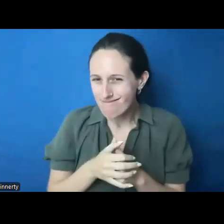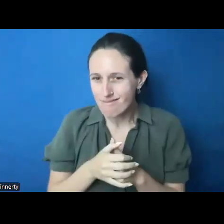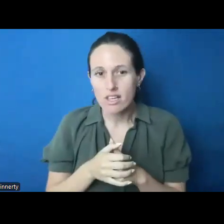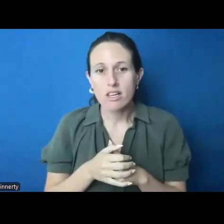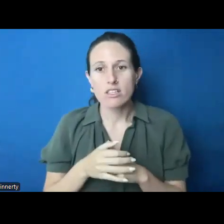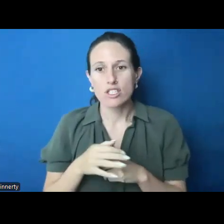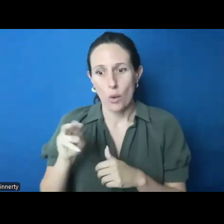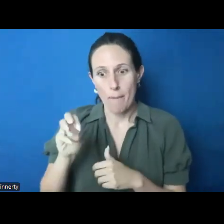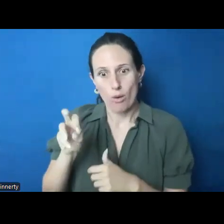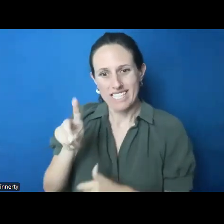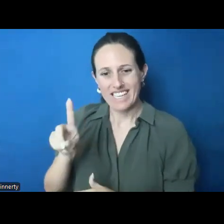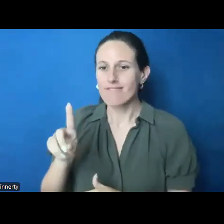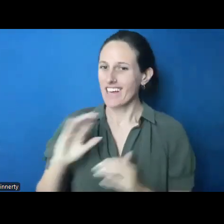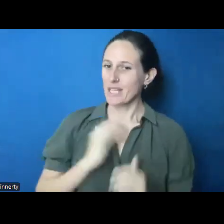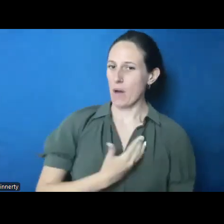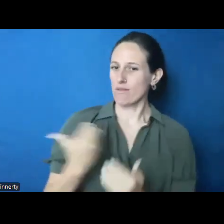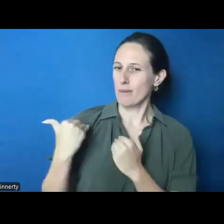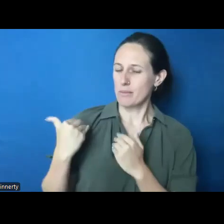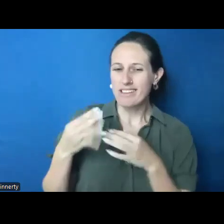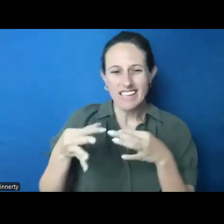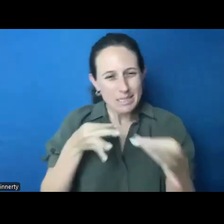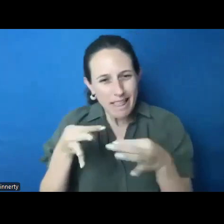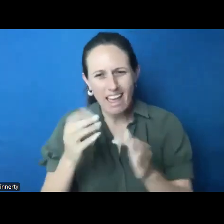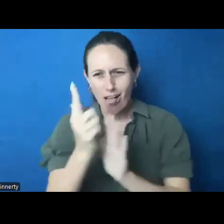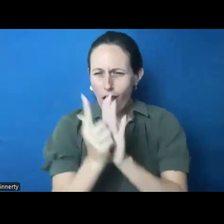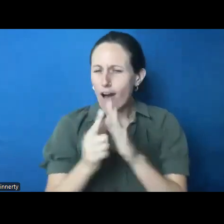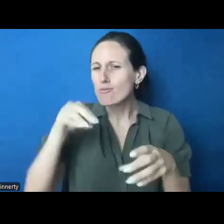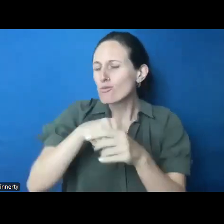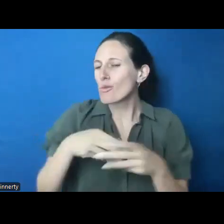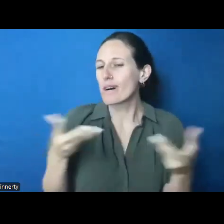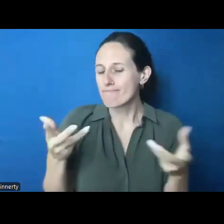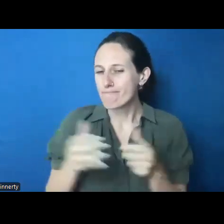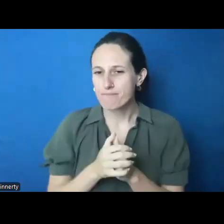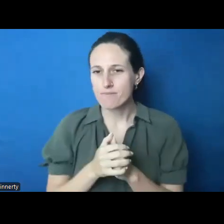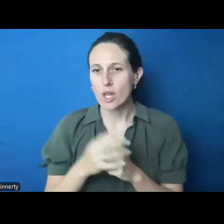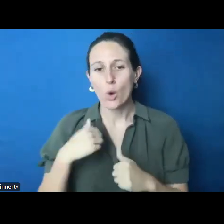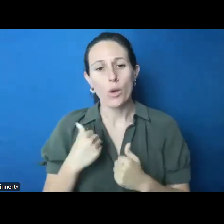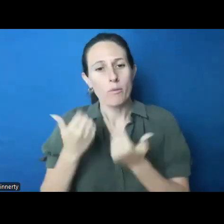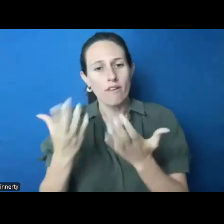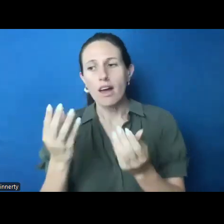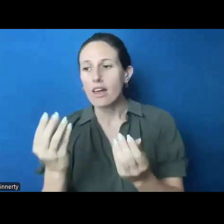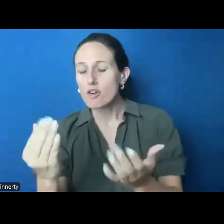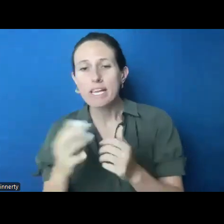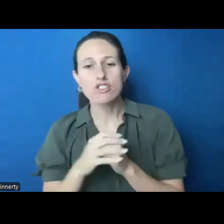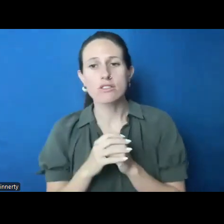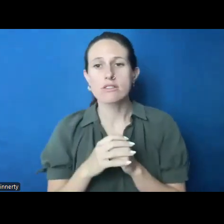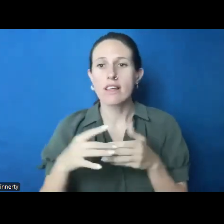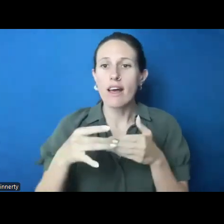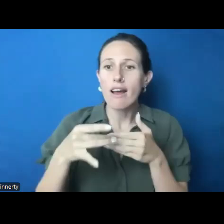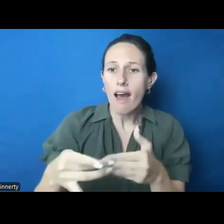Disability comes in . We provide information,